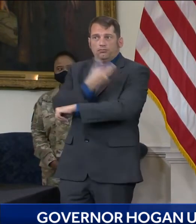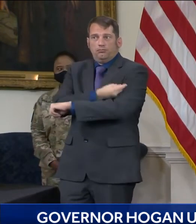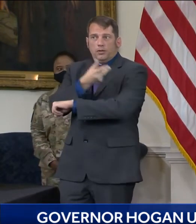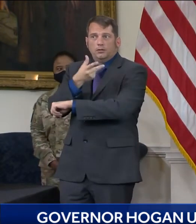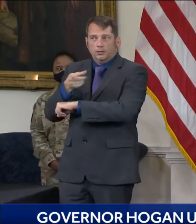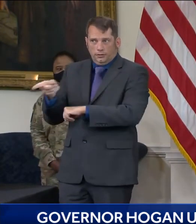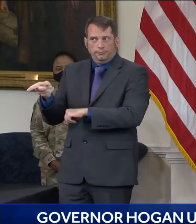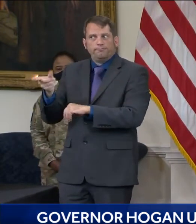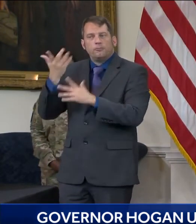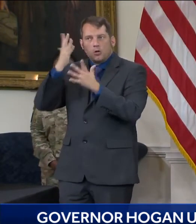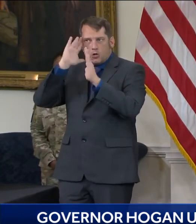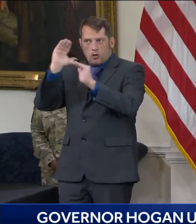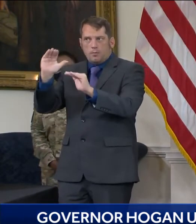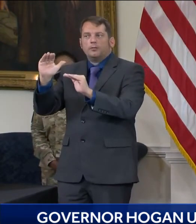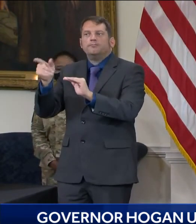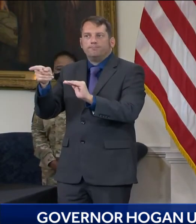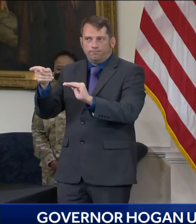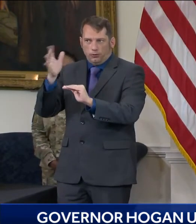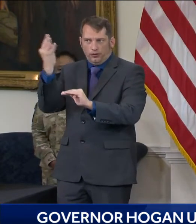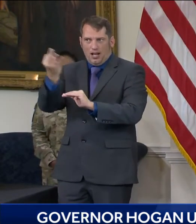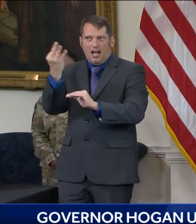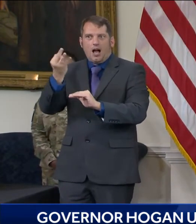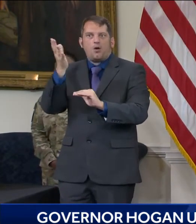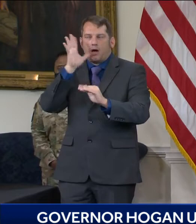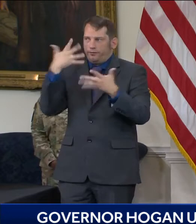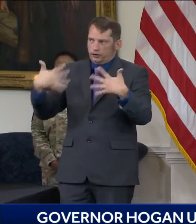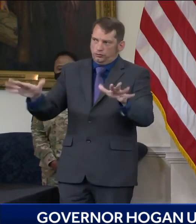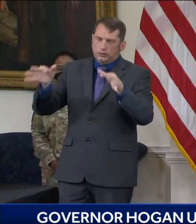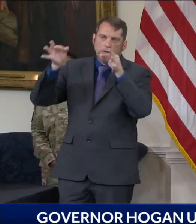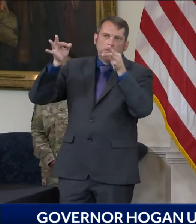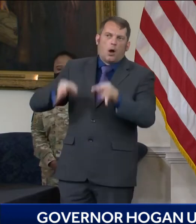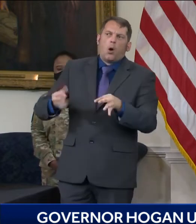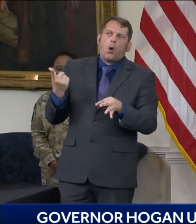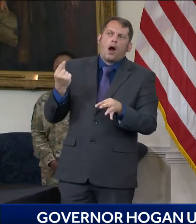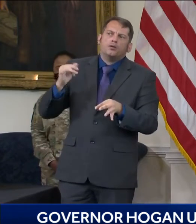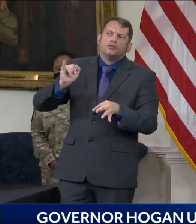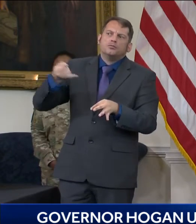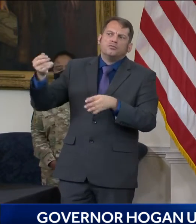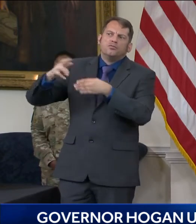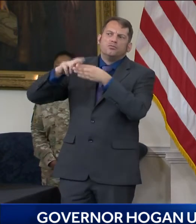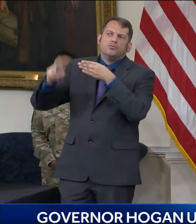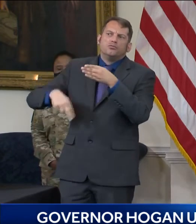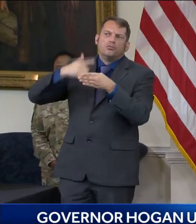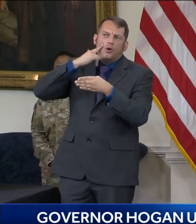ON J&J AND THEIR STORY TO US WAS THEY HOPE BY FRIDAY THE DECISION